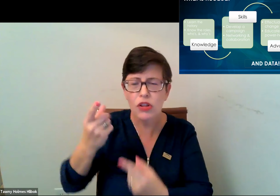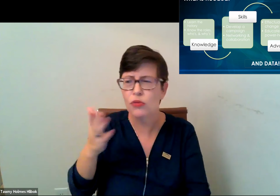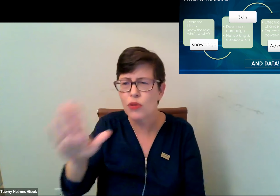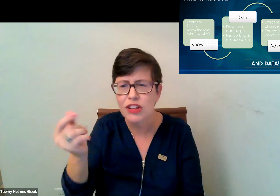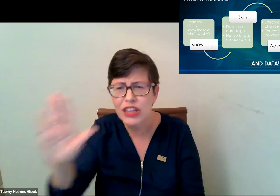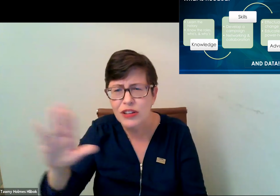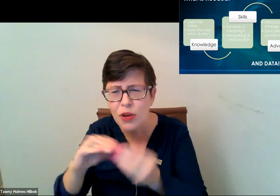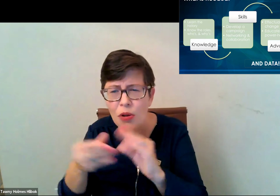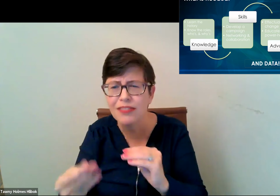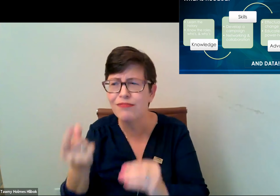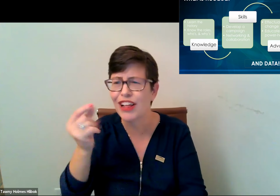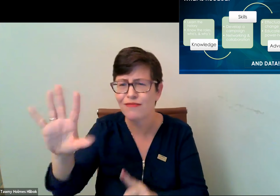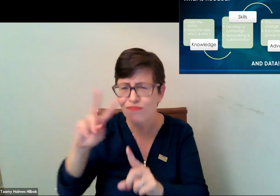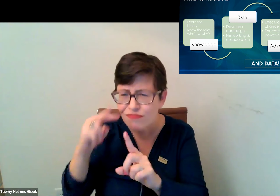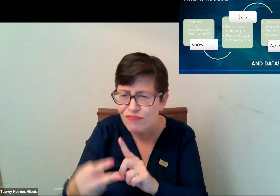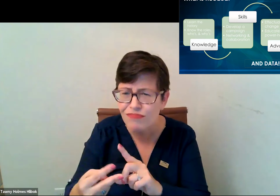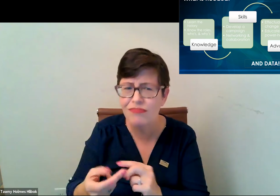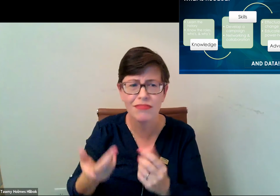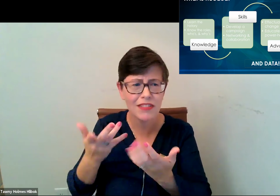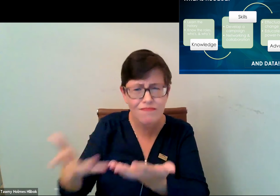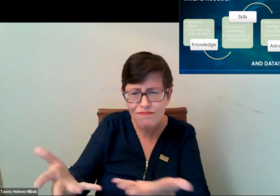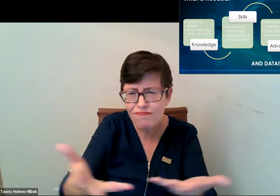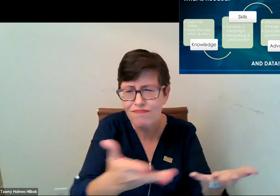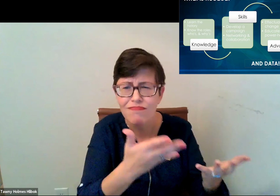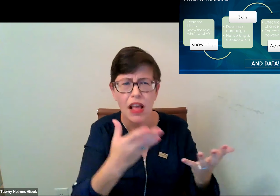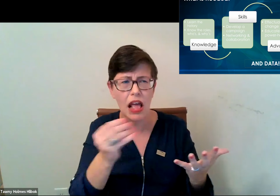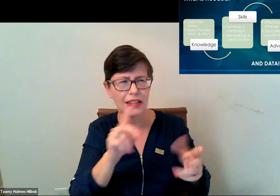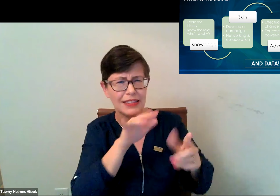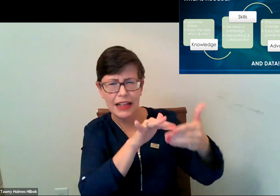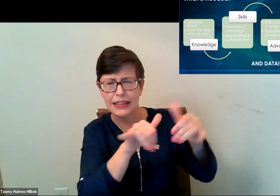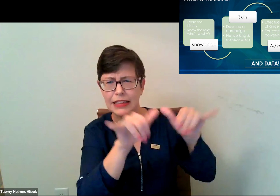look at other perspectives look at other stories and points of view.